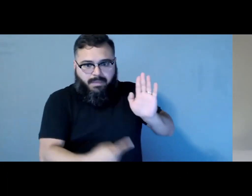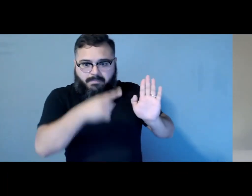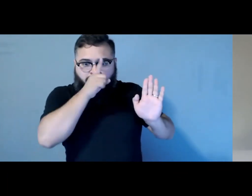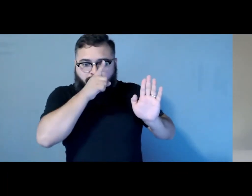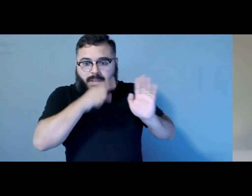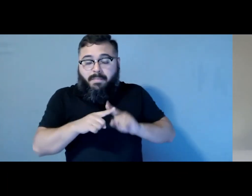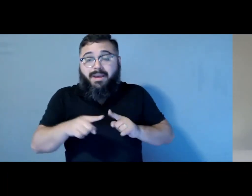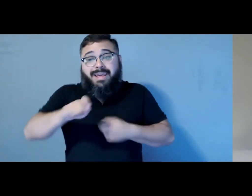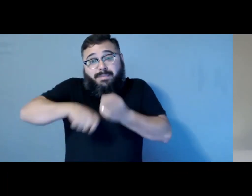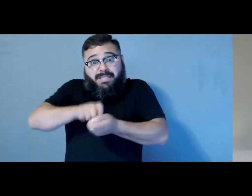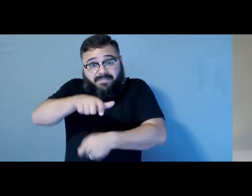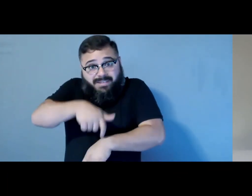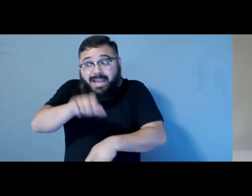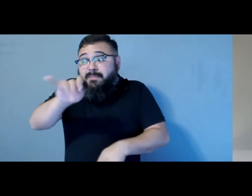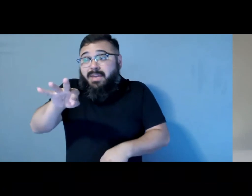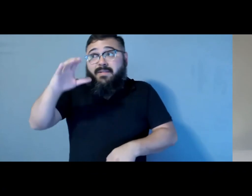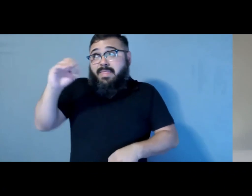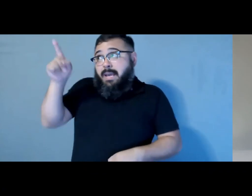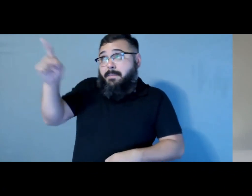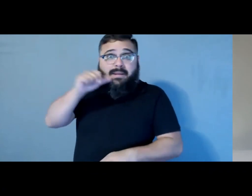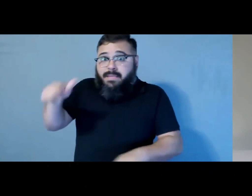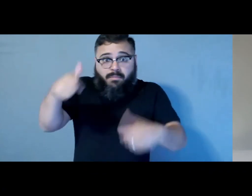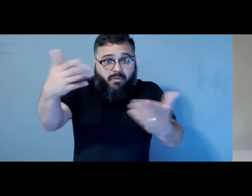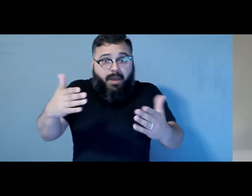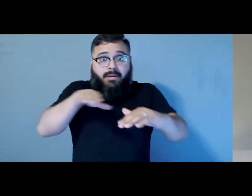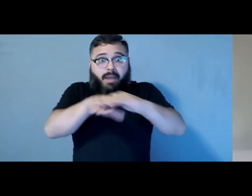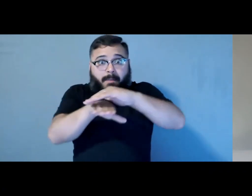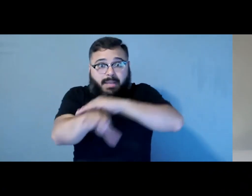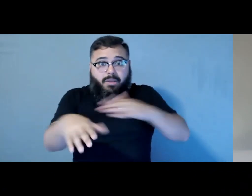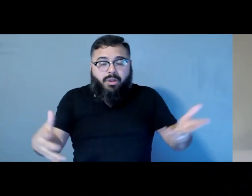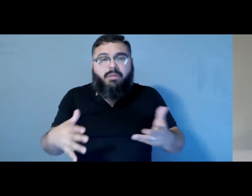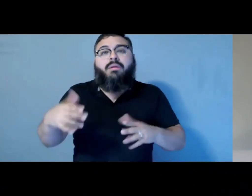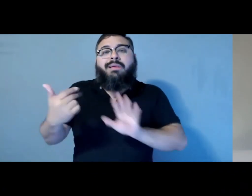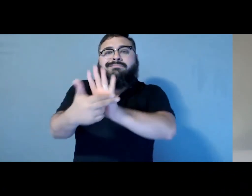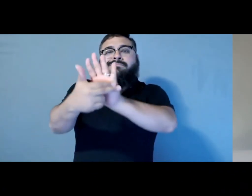if the employer does not provide an accommodation, it's considered a failure to accommodate,